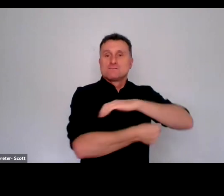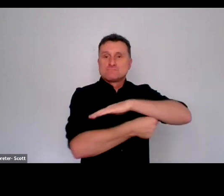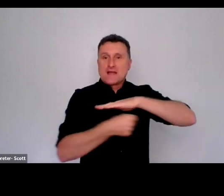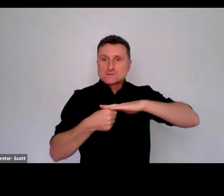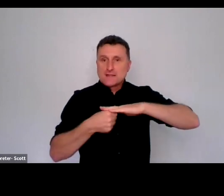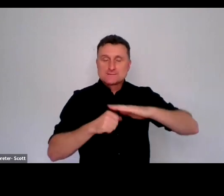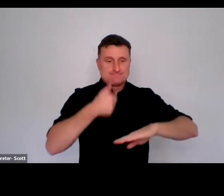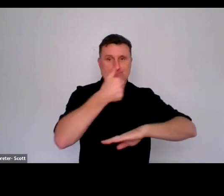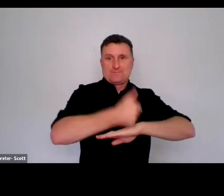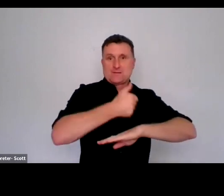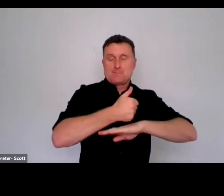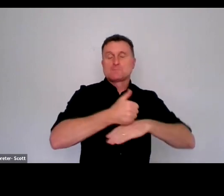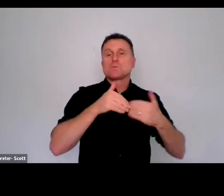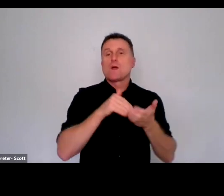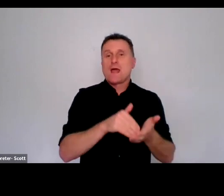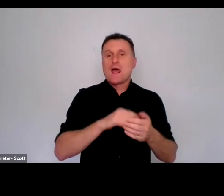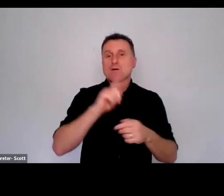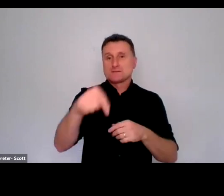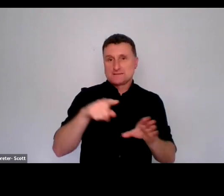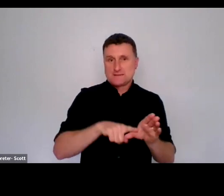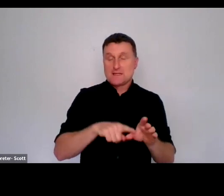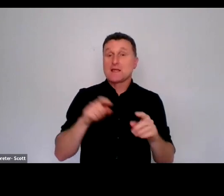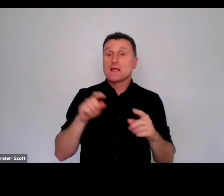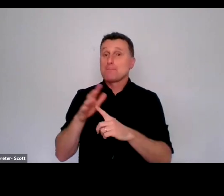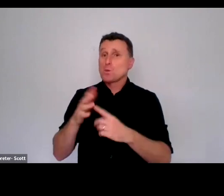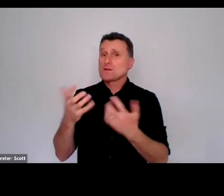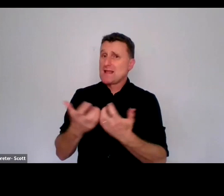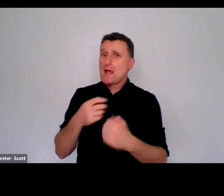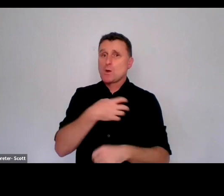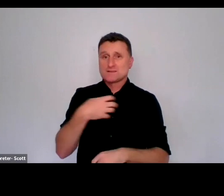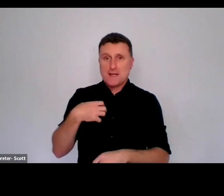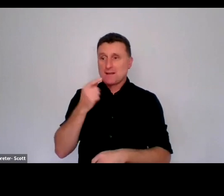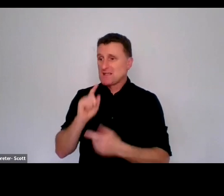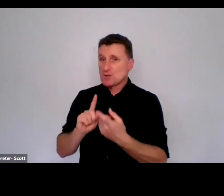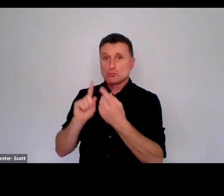from all three of those important reviews and inquiries and starts to prioritize